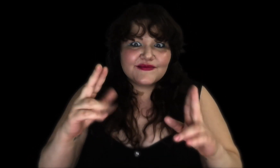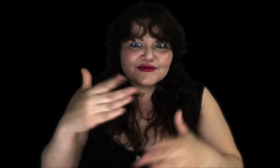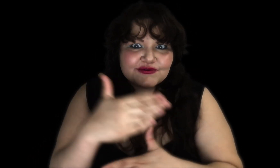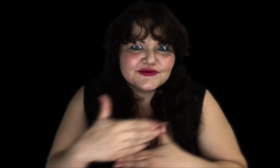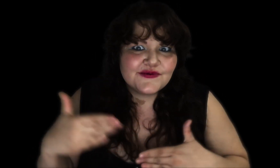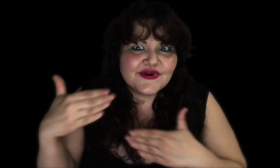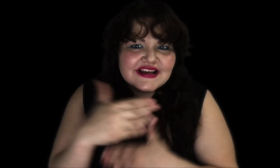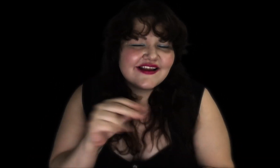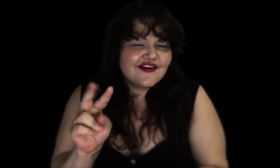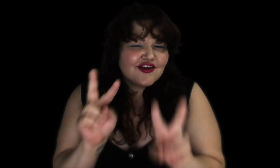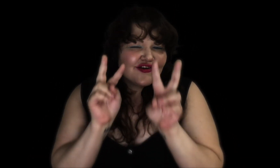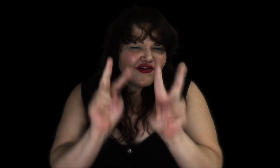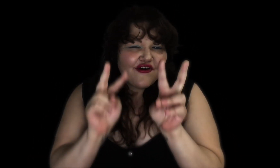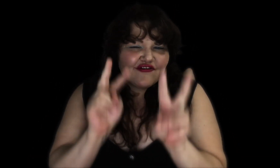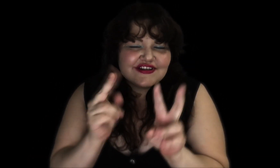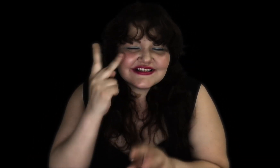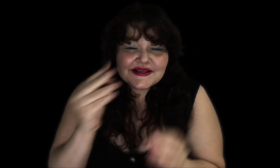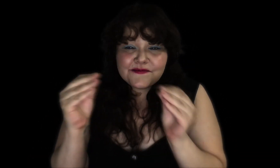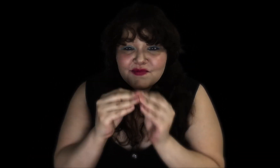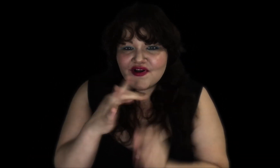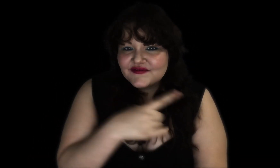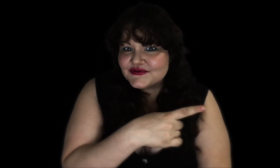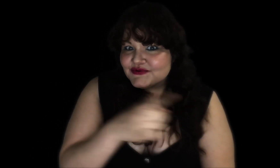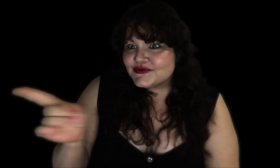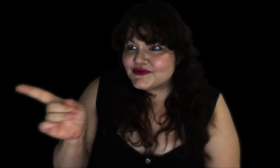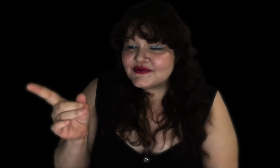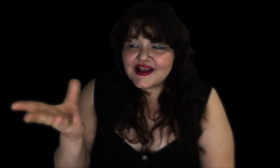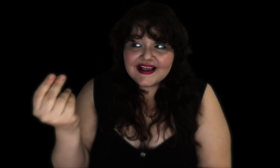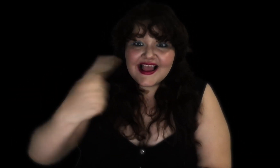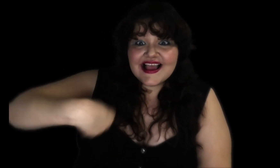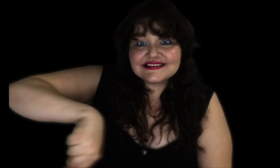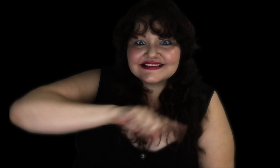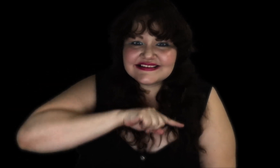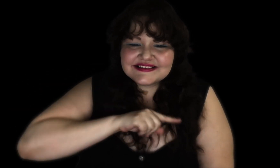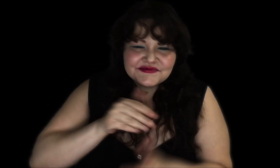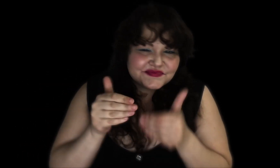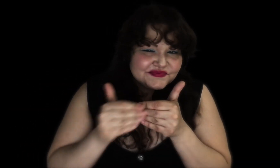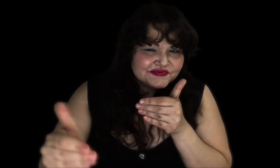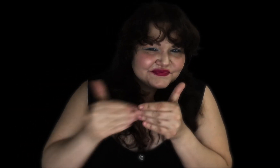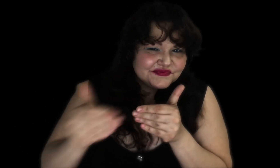I look forward to seeing more of you and us in the next while!